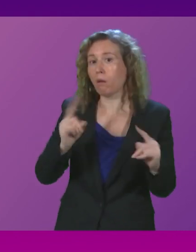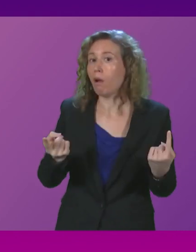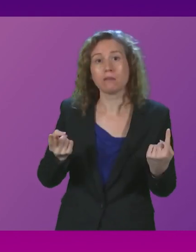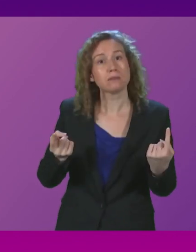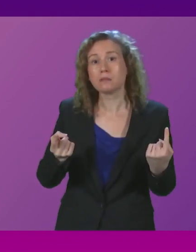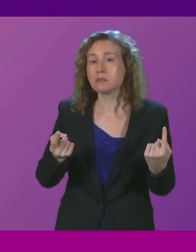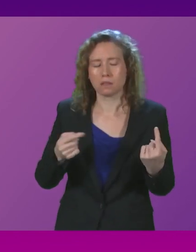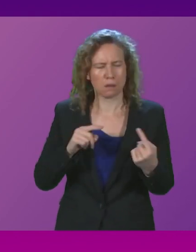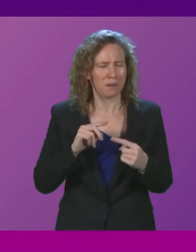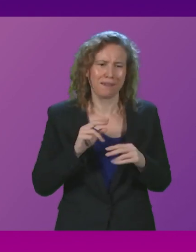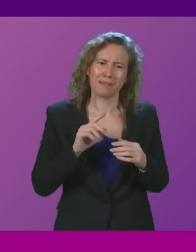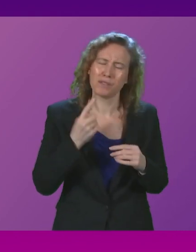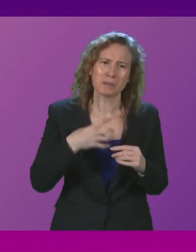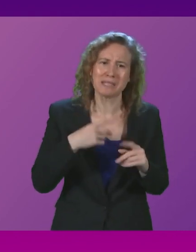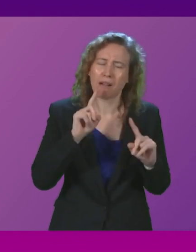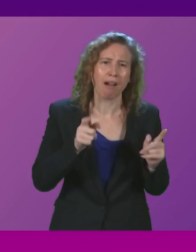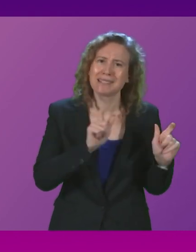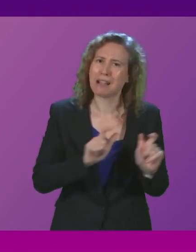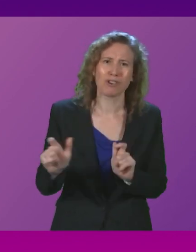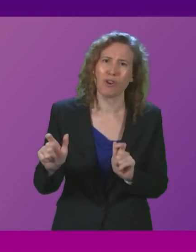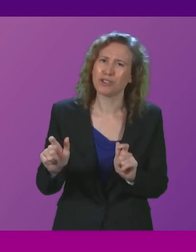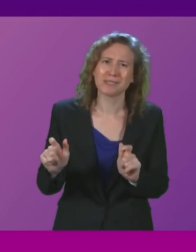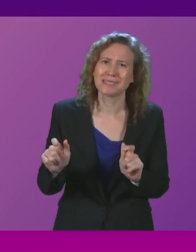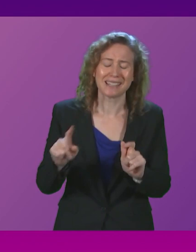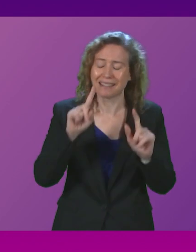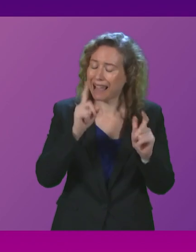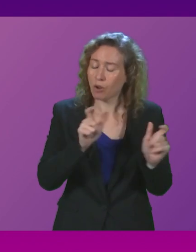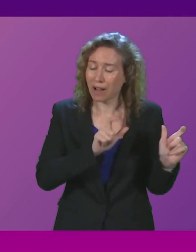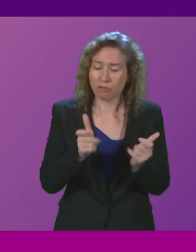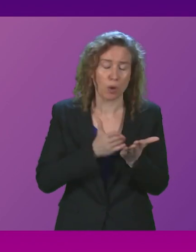First Minister, this cannot go on any longer, and it certainly cannot go on through the winter.